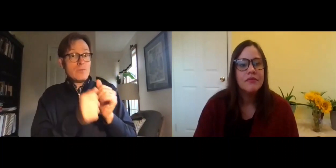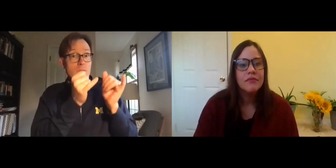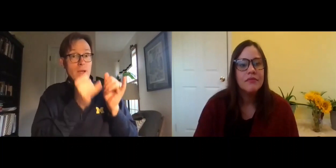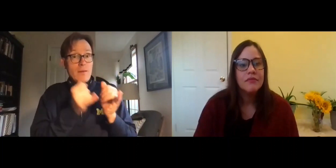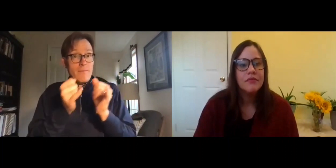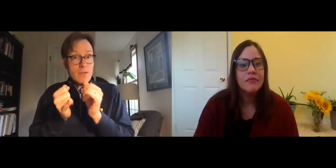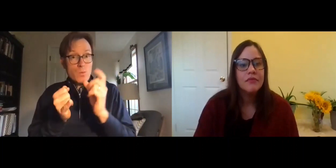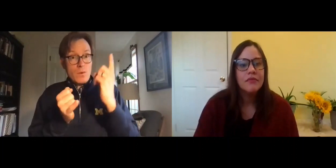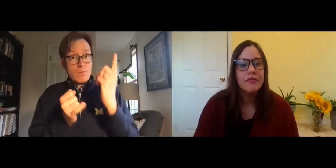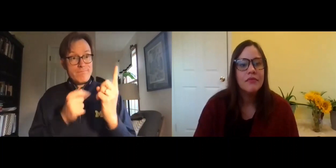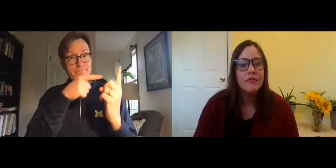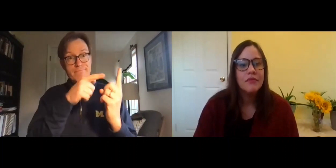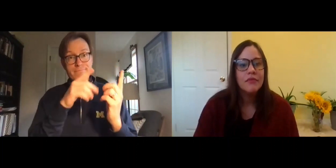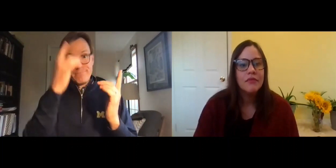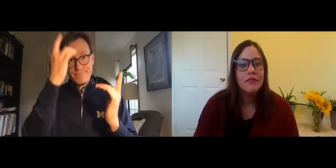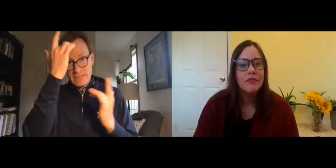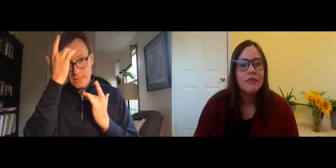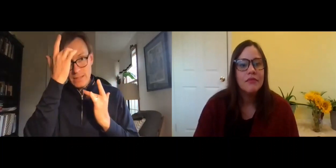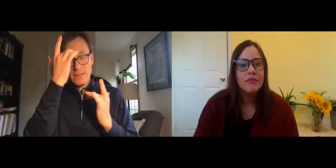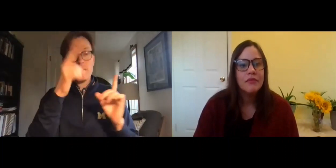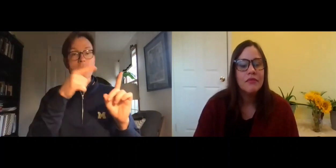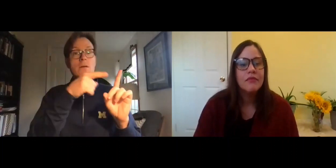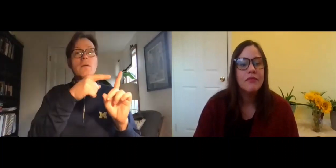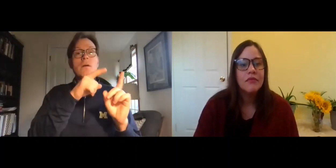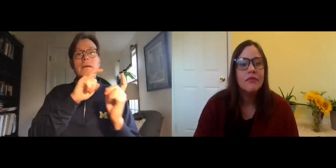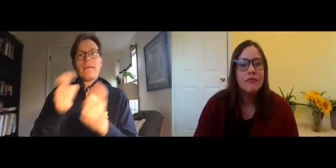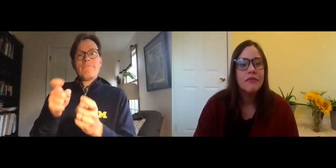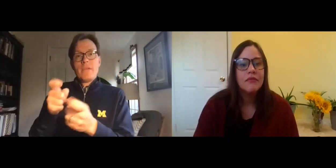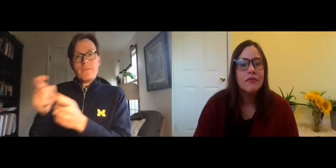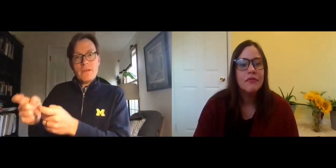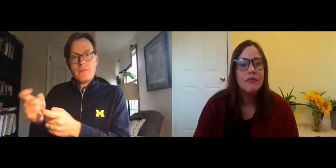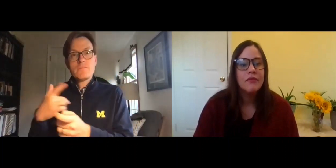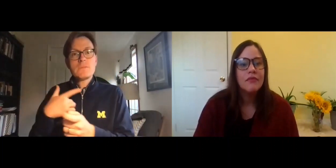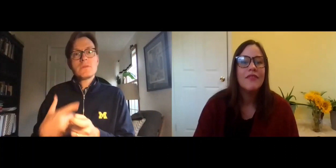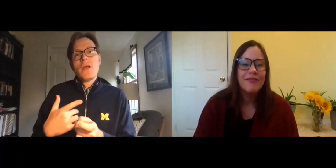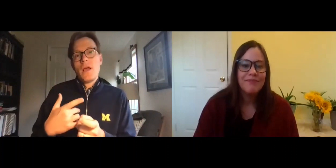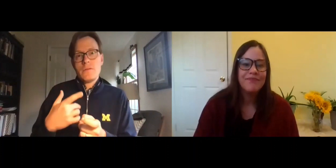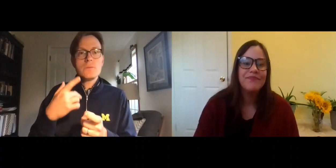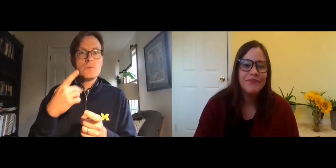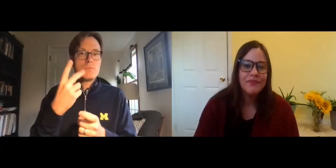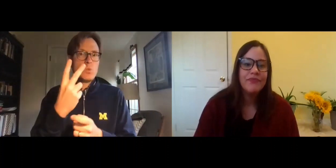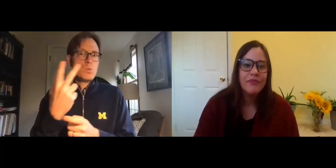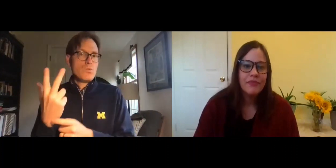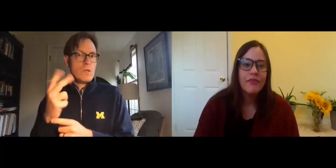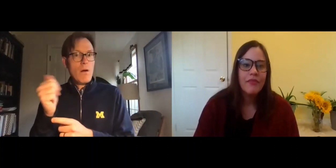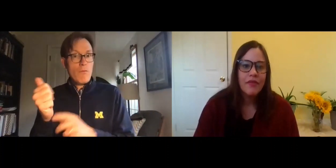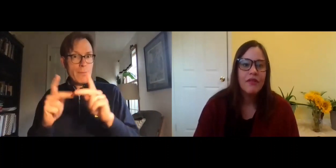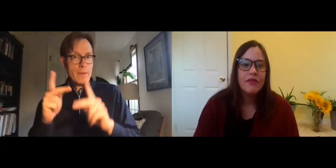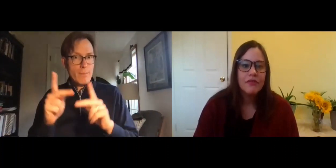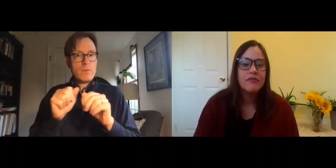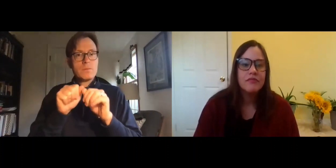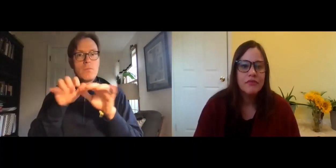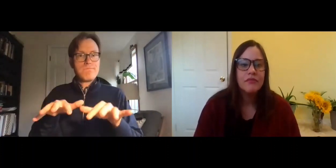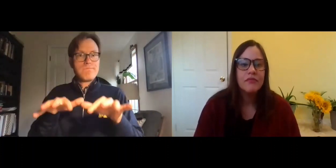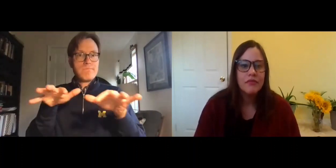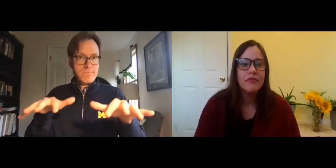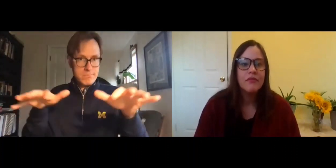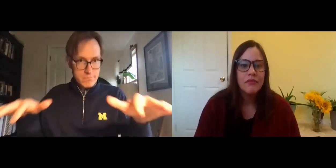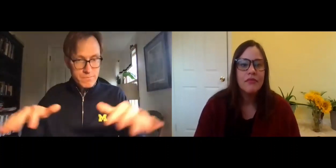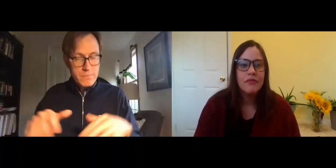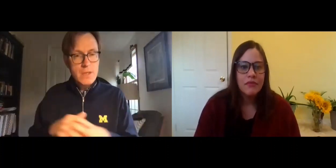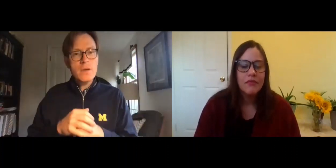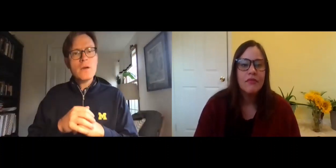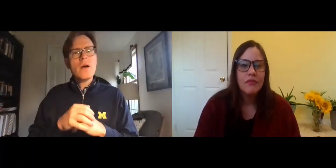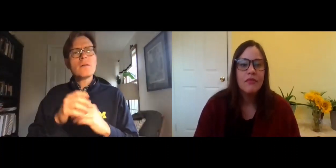Unfortunately, each individual that becomes sick can spread that and we see it happening